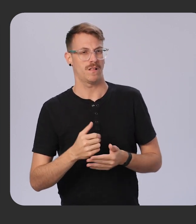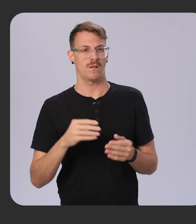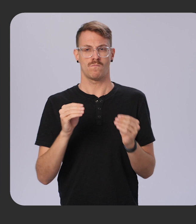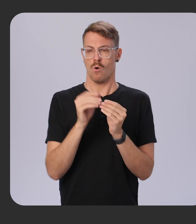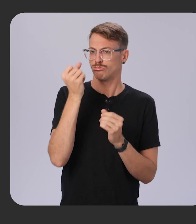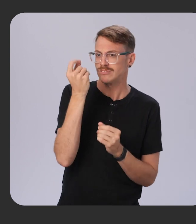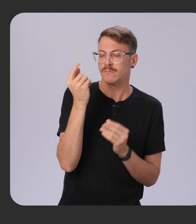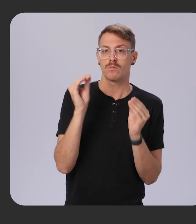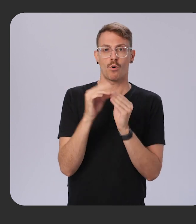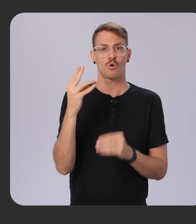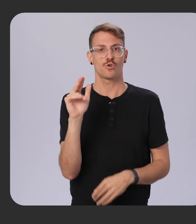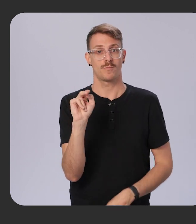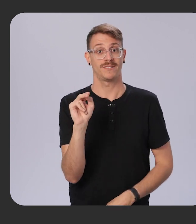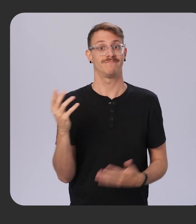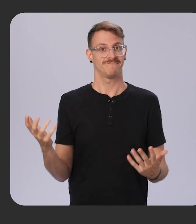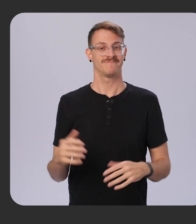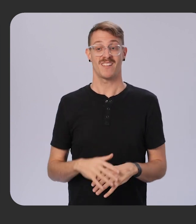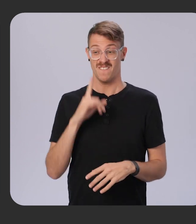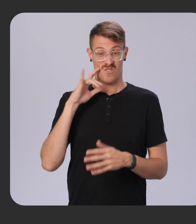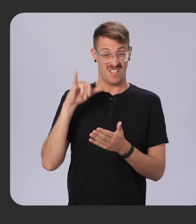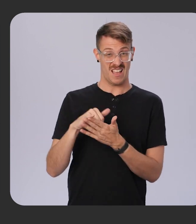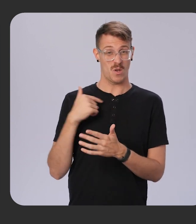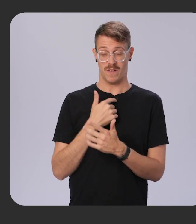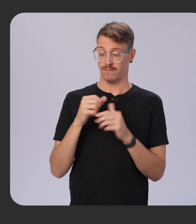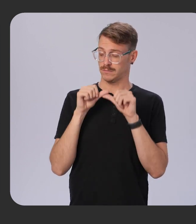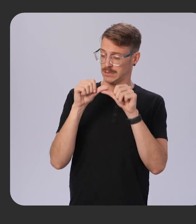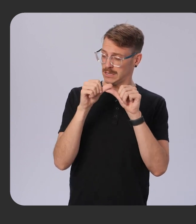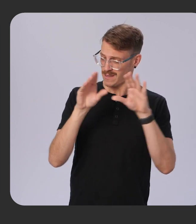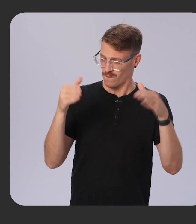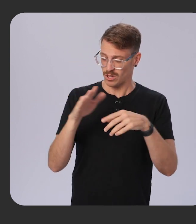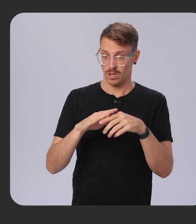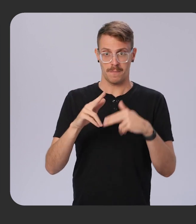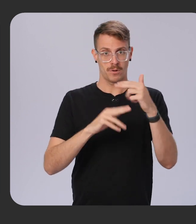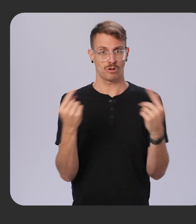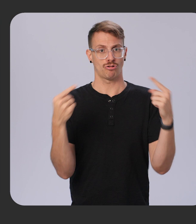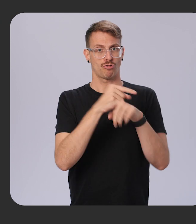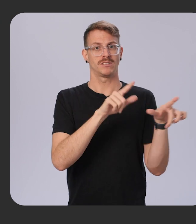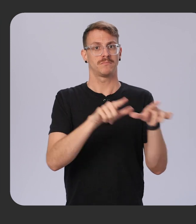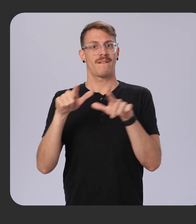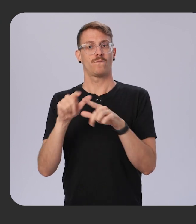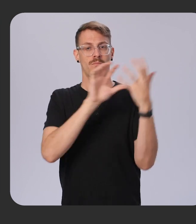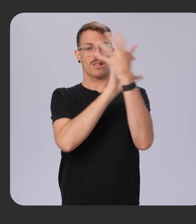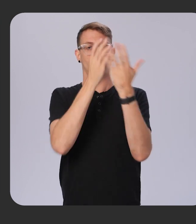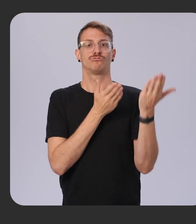And to that end, we have been consistently focused on building cross-platform cloud services that allow developers